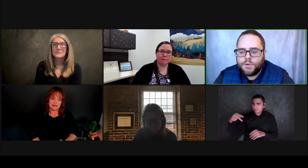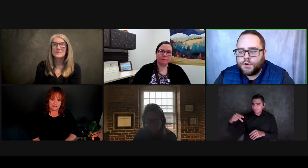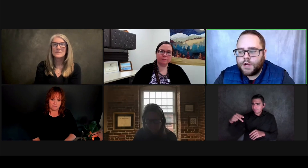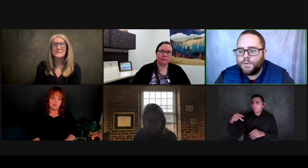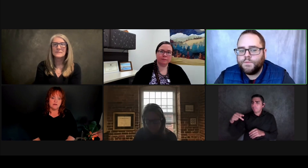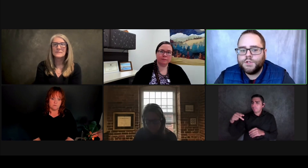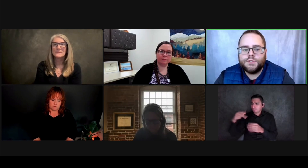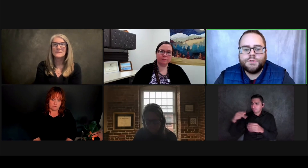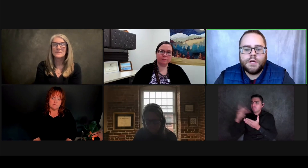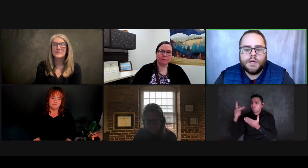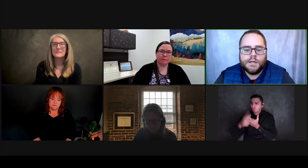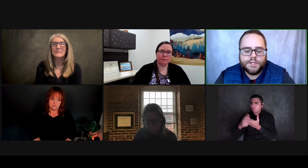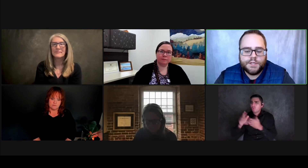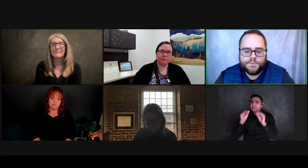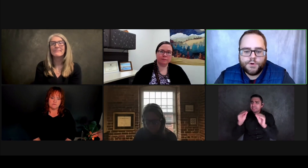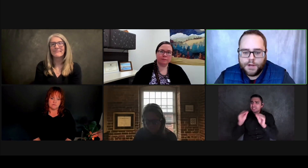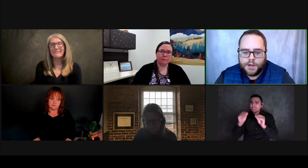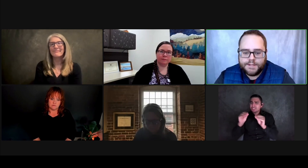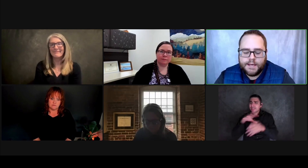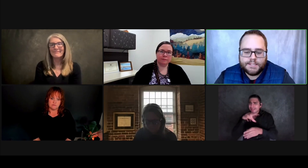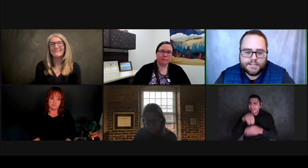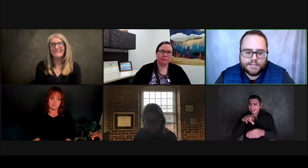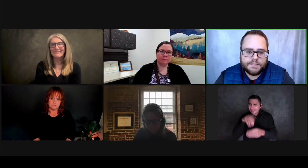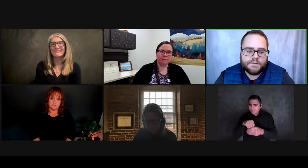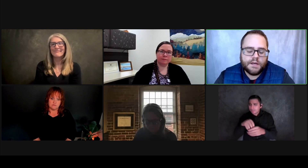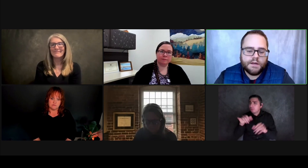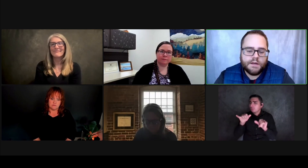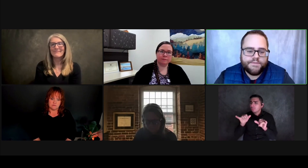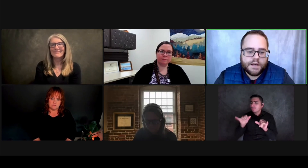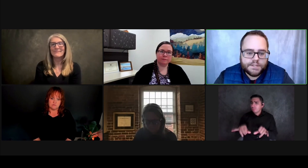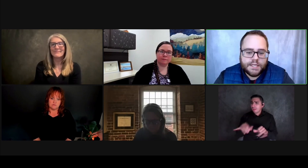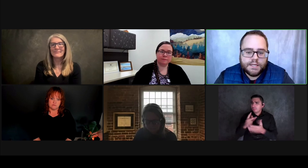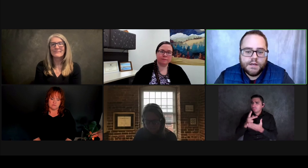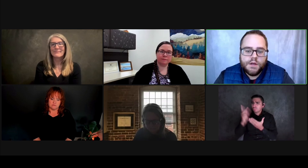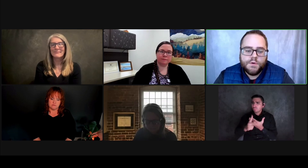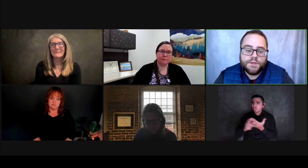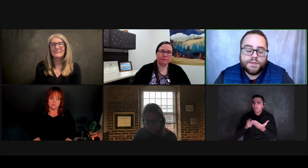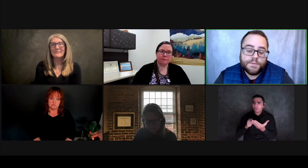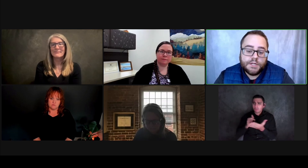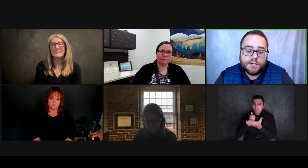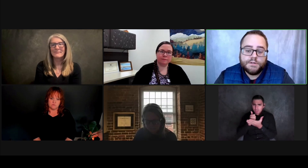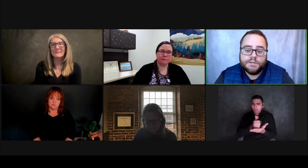Program, which is a program here that assist faculty with their materials.